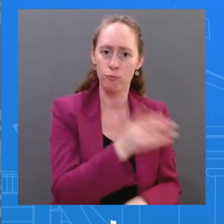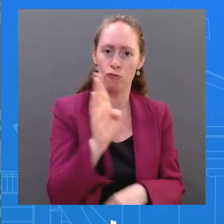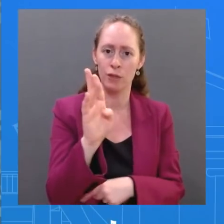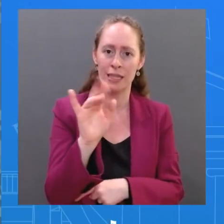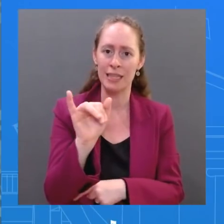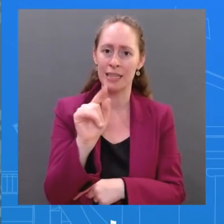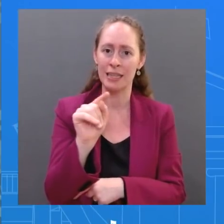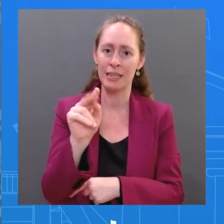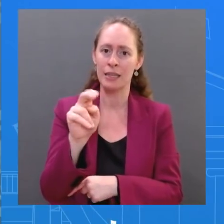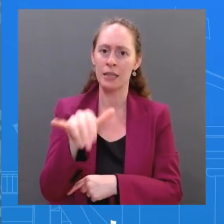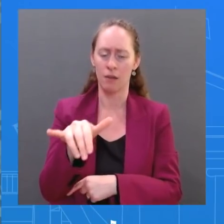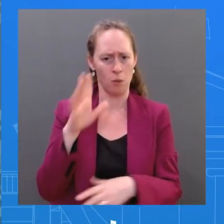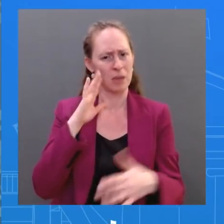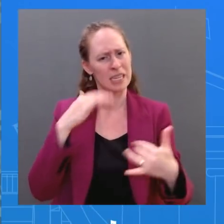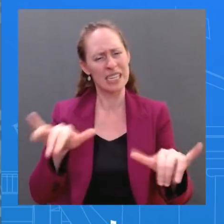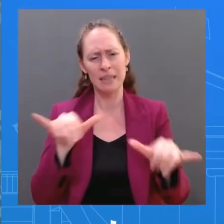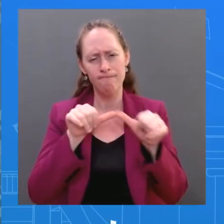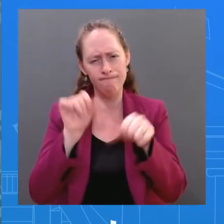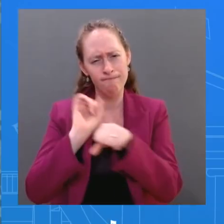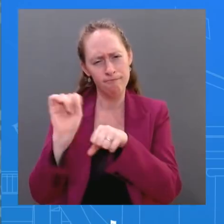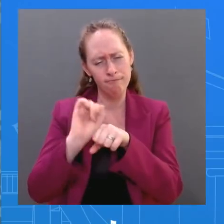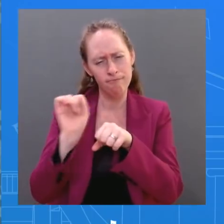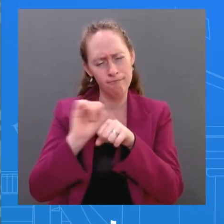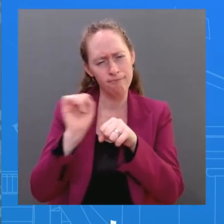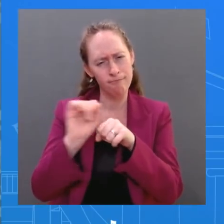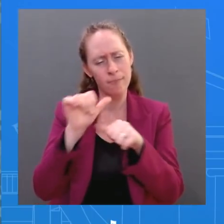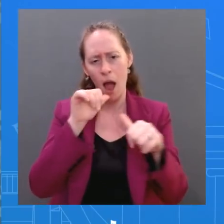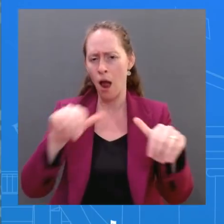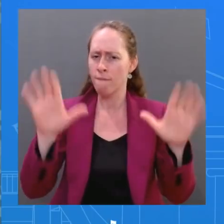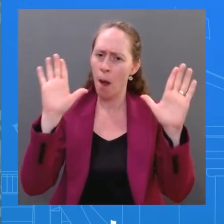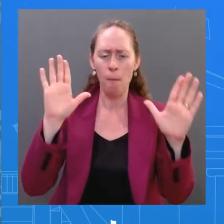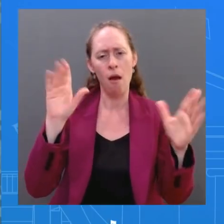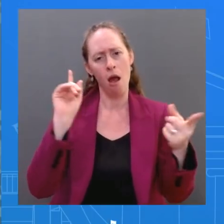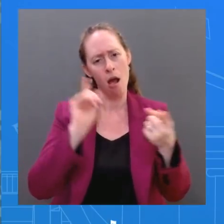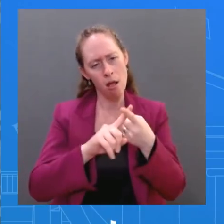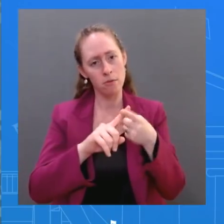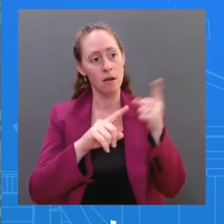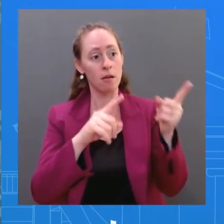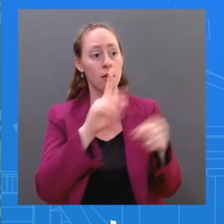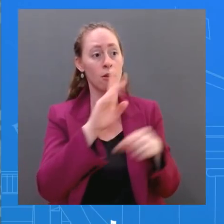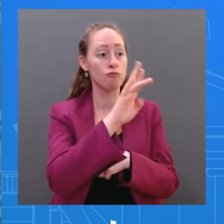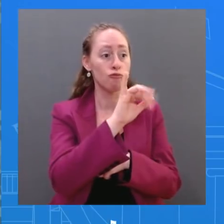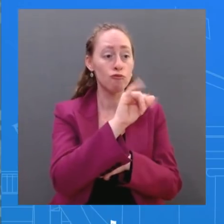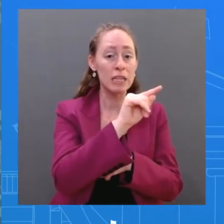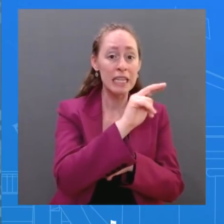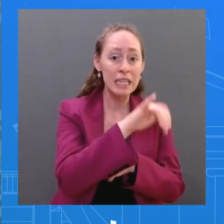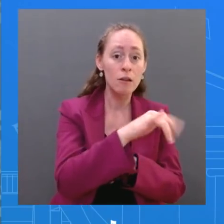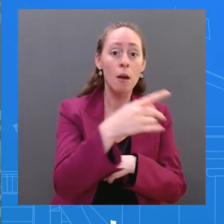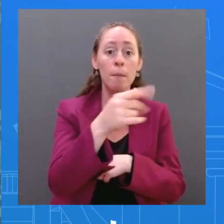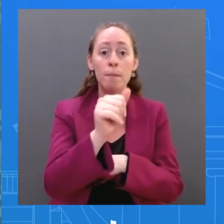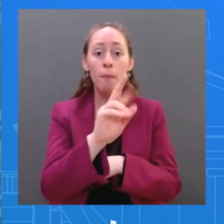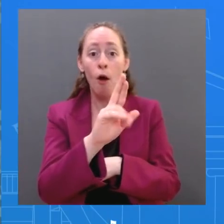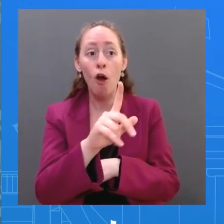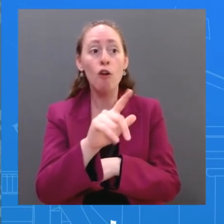are reunited with their loved ones.” And that is the focus of the Secretary of State, that's the focus of the pres- -- national --